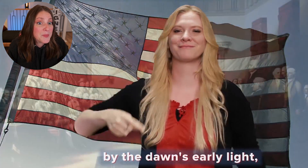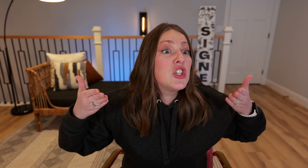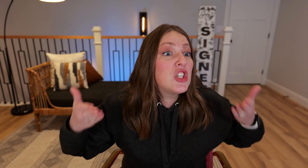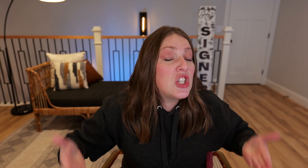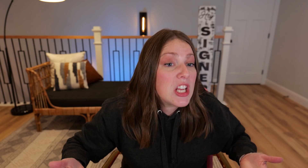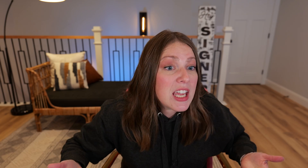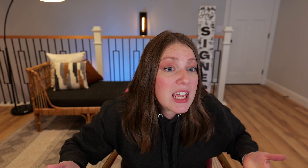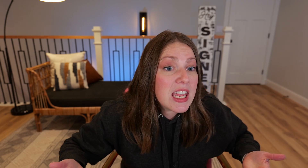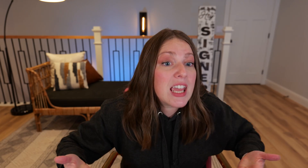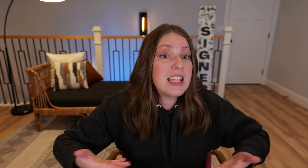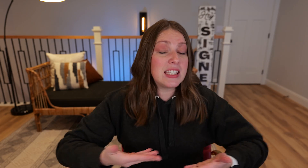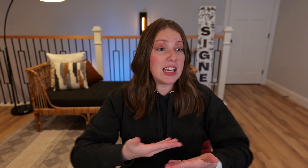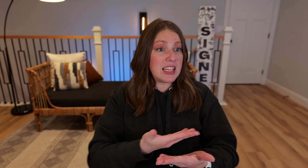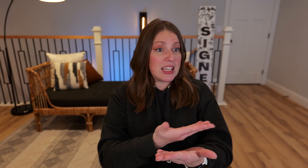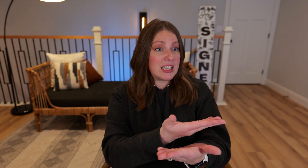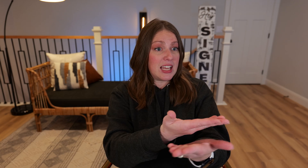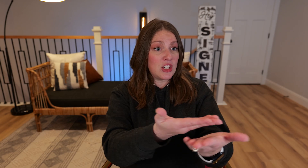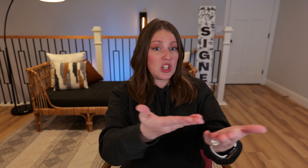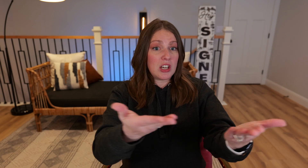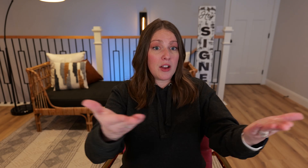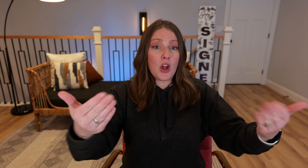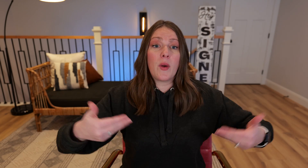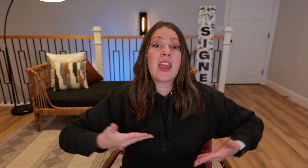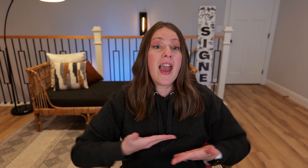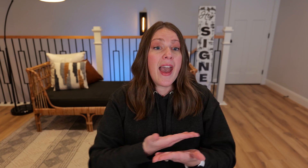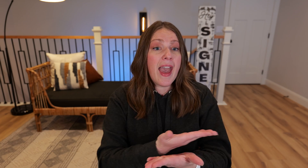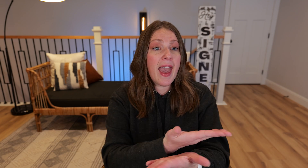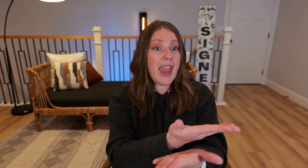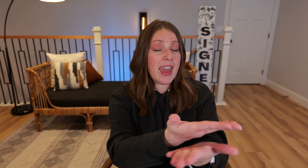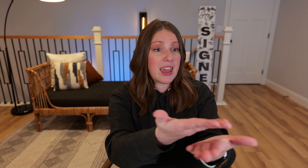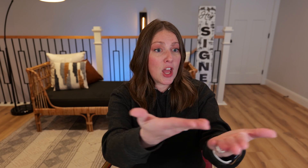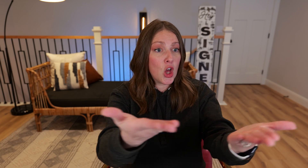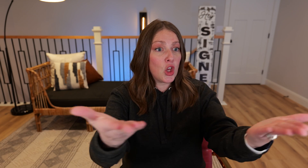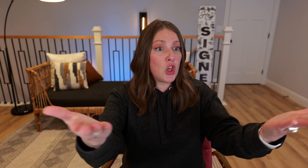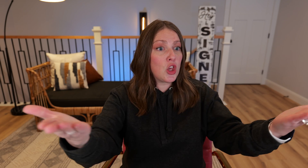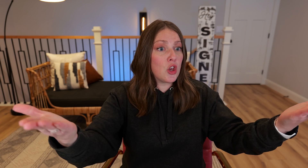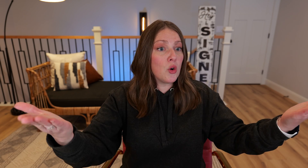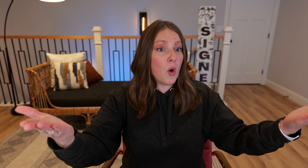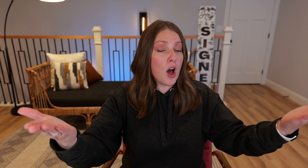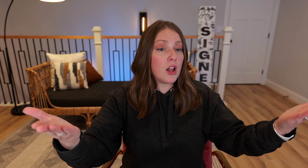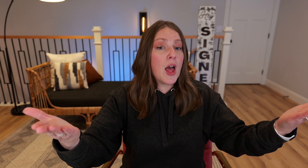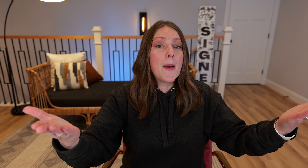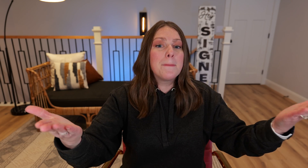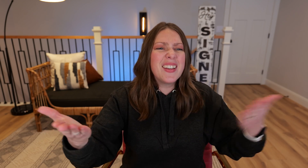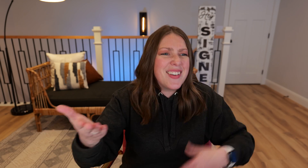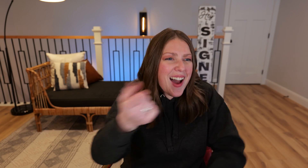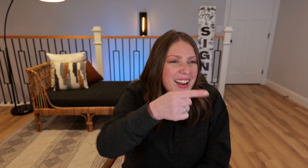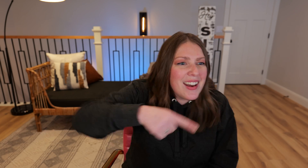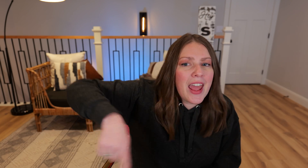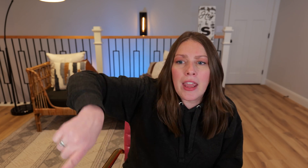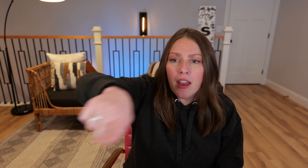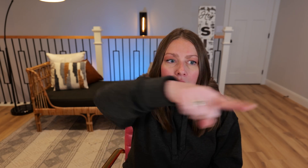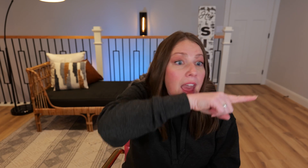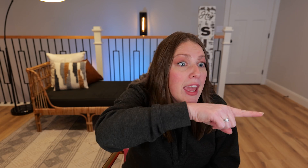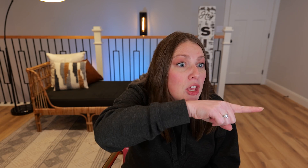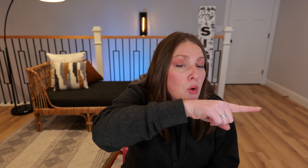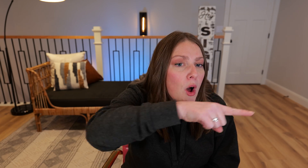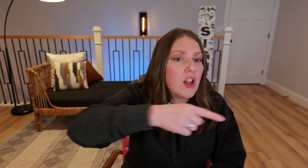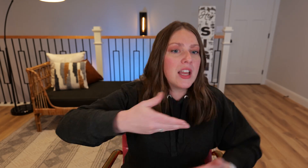She is getting the attention of going, hey, you all, but not in a Hey, you all.